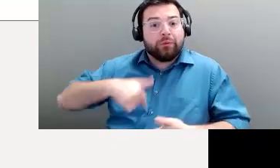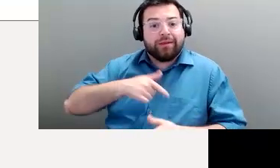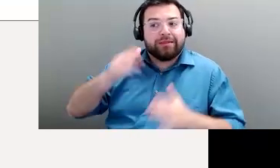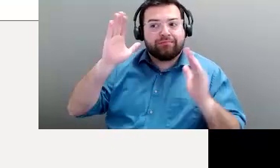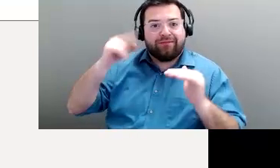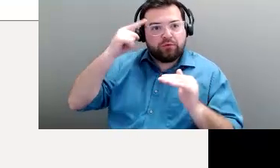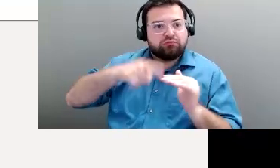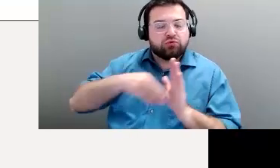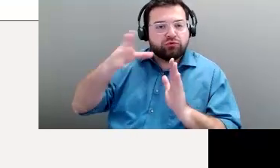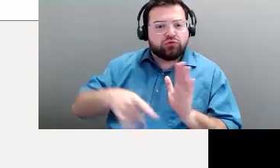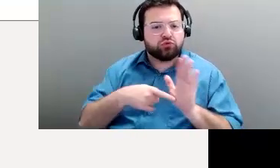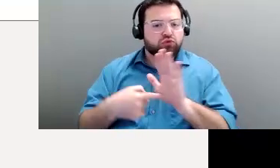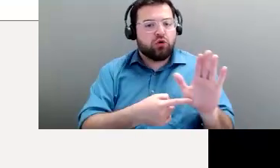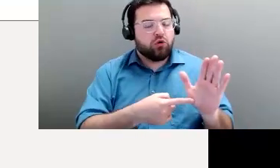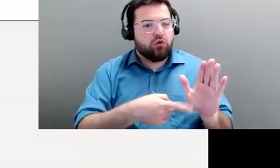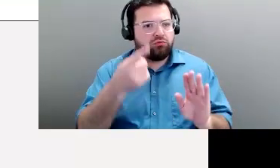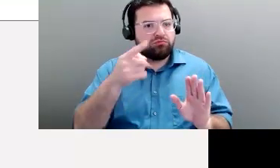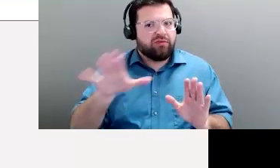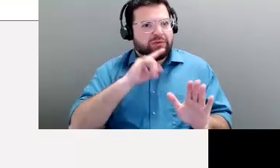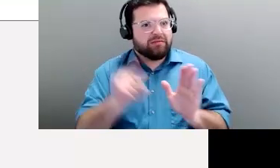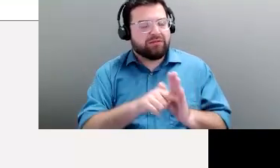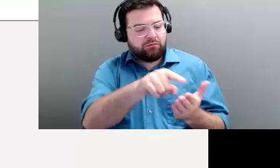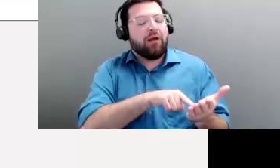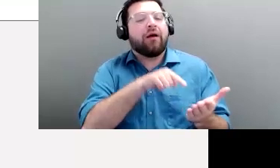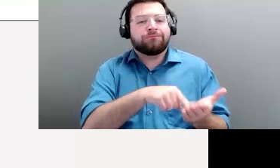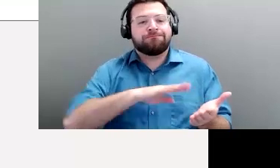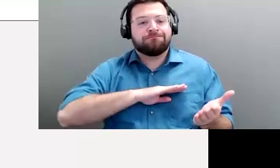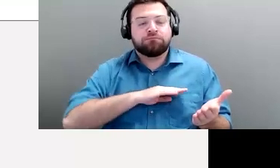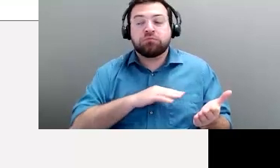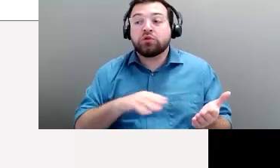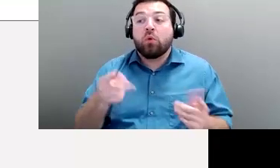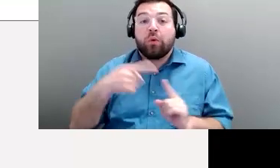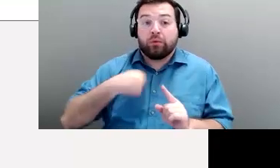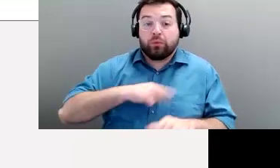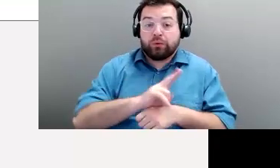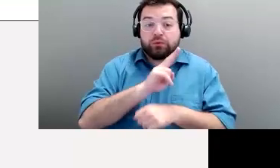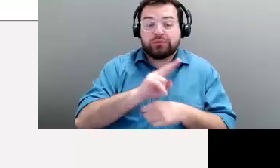And so when using a rubric for grading, if a student is missing something